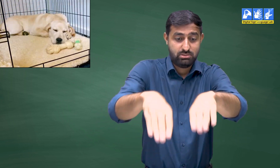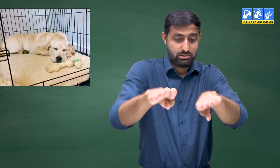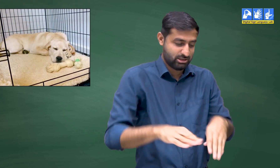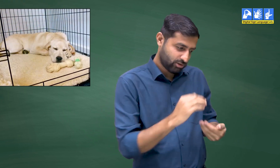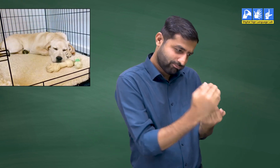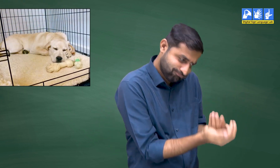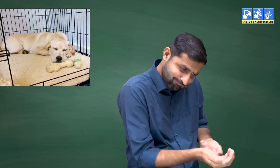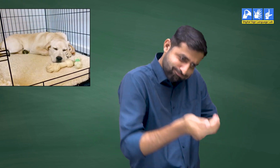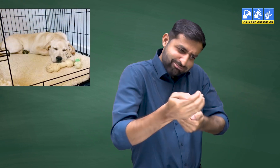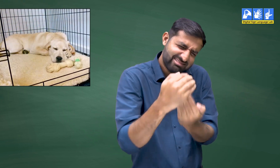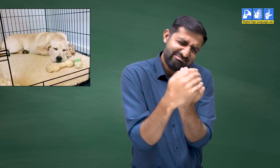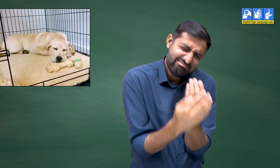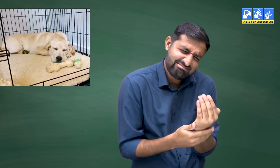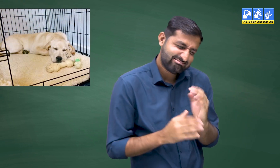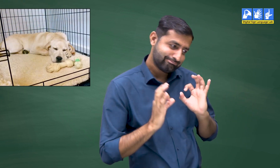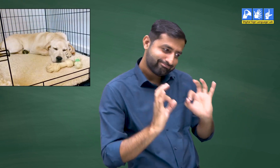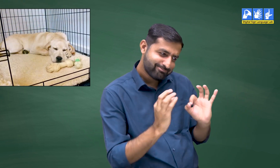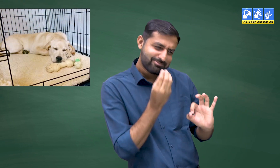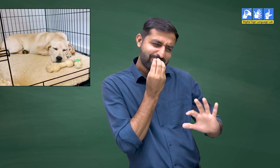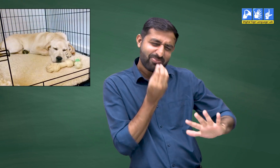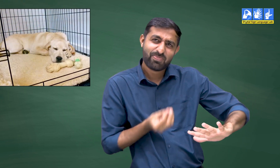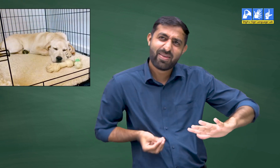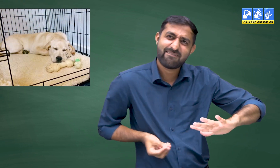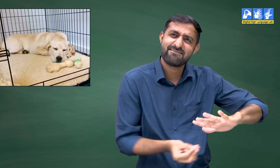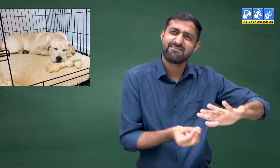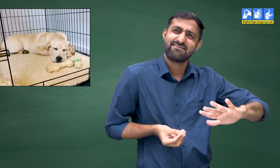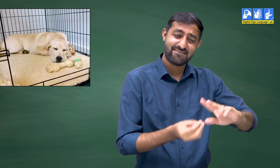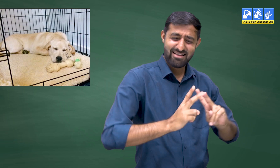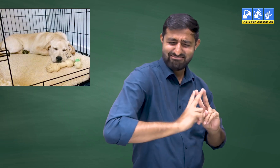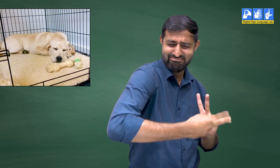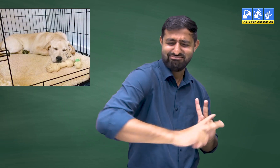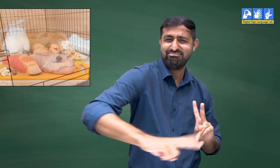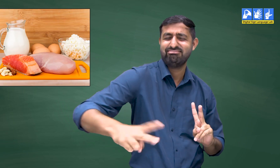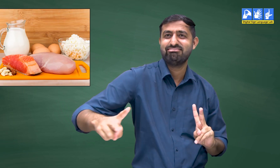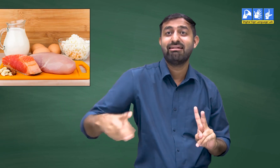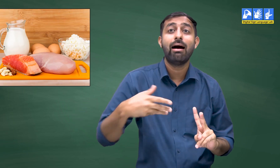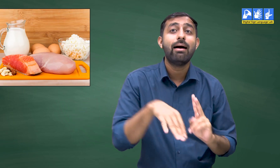She had expensive rugs on which she would place Tricki and feed him constantly.